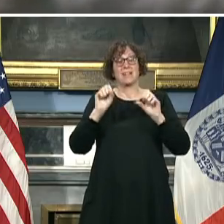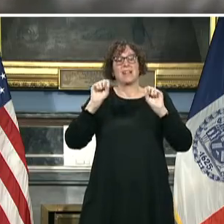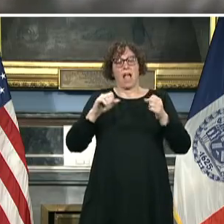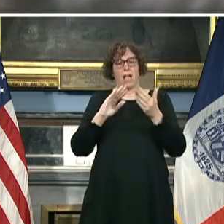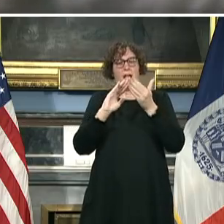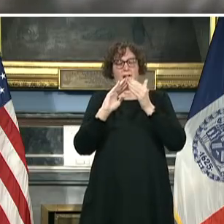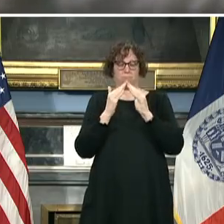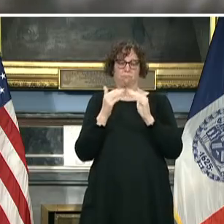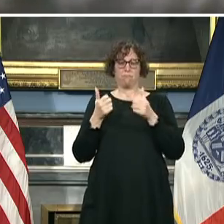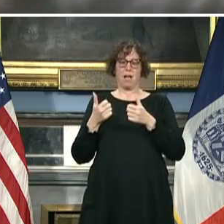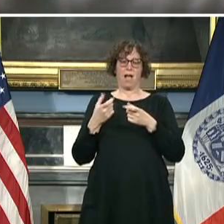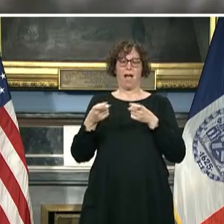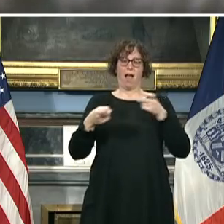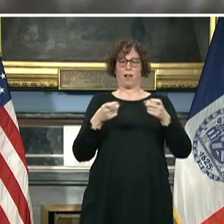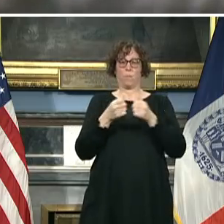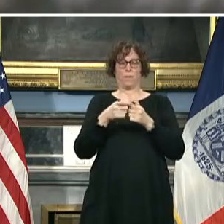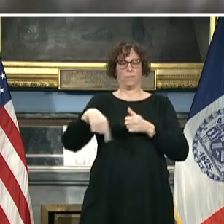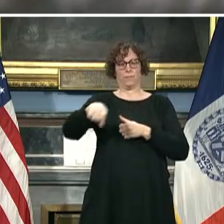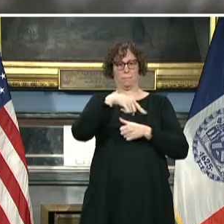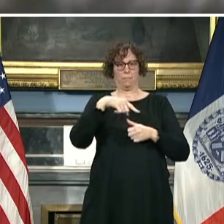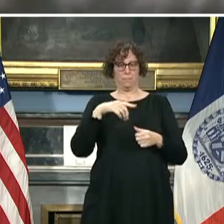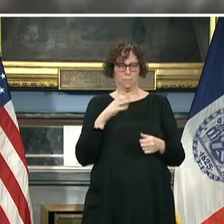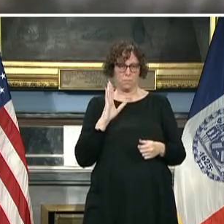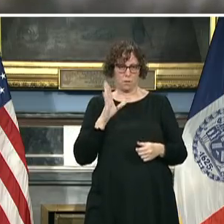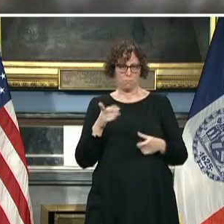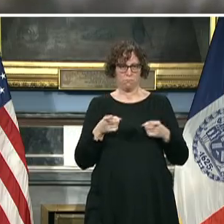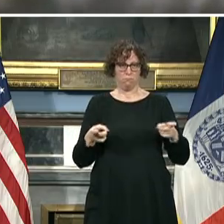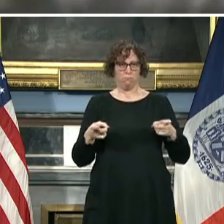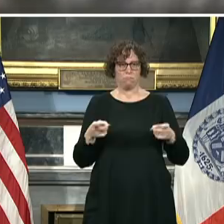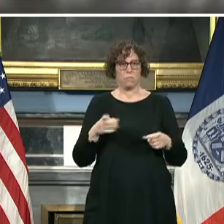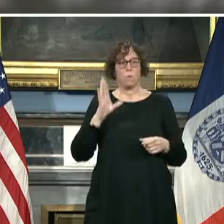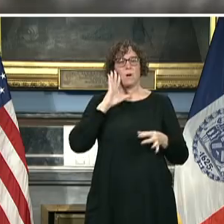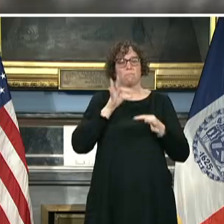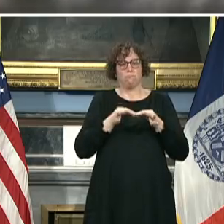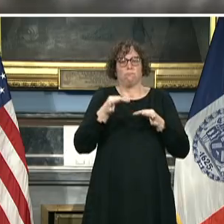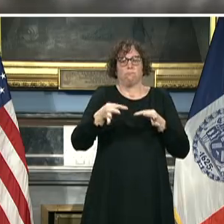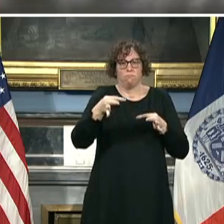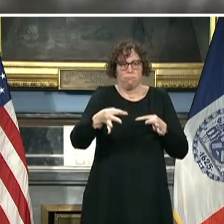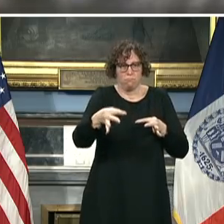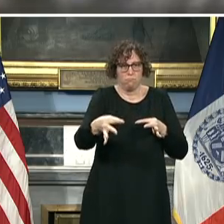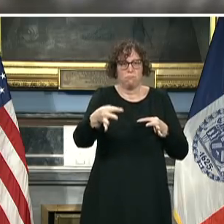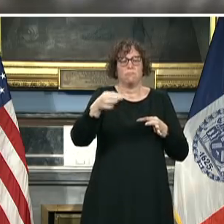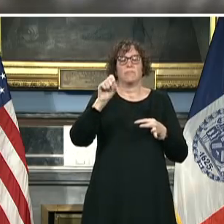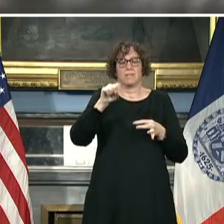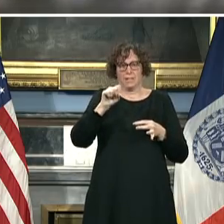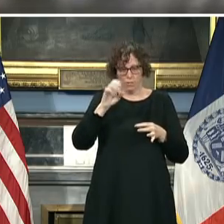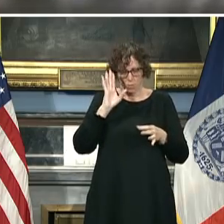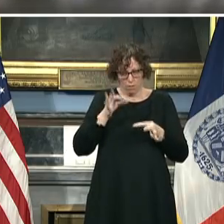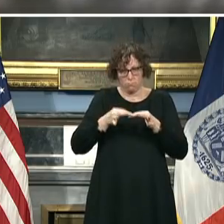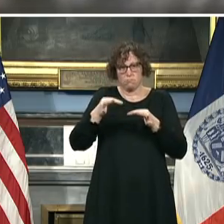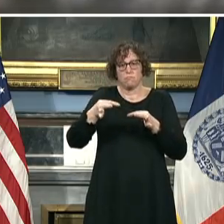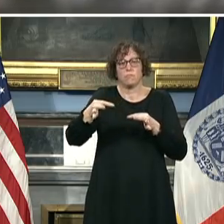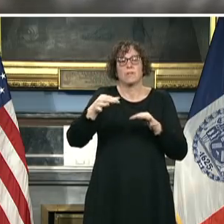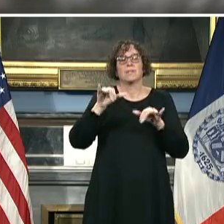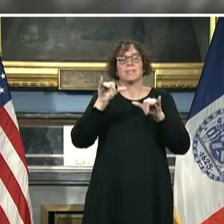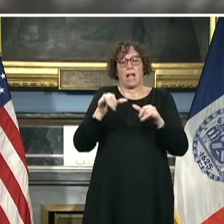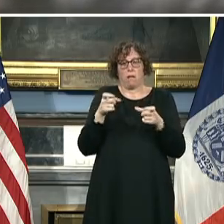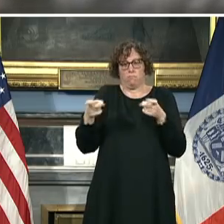TO HEAR. DO WE HAVE THE CAPACITY TO HANDLE IT? YES, WE'VE BEEN WORKING CLOSELY WITH THE FEDERAL GOVERNMENT TO MAKE SURE WE HAVE PACACITY.